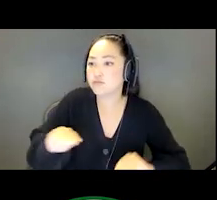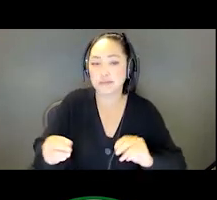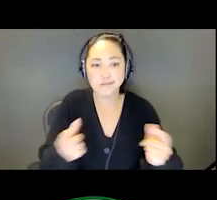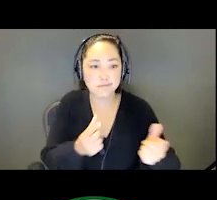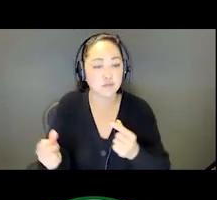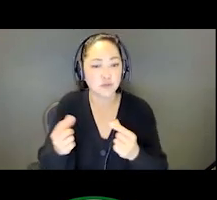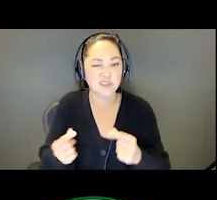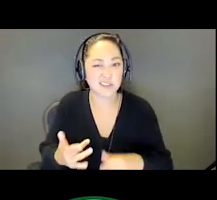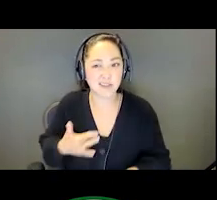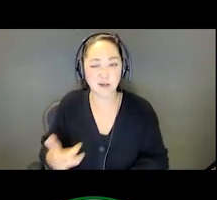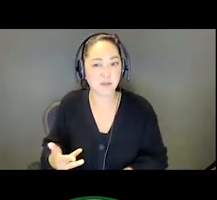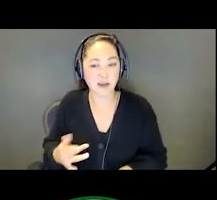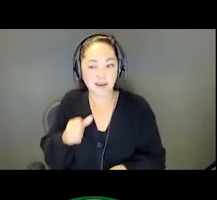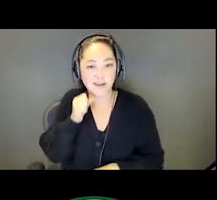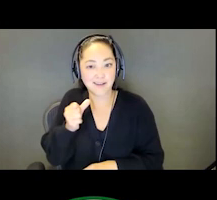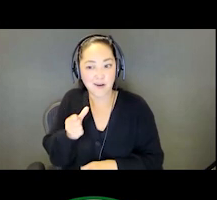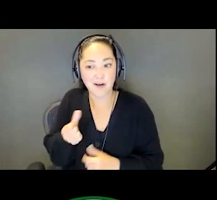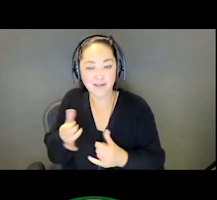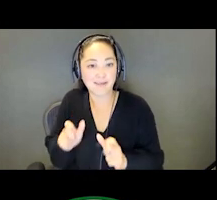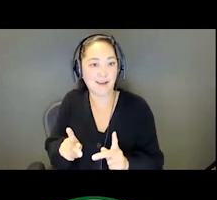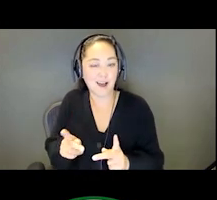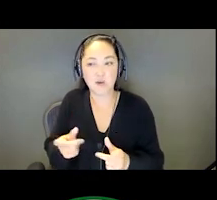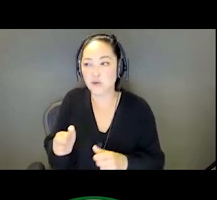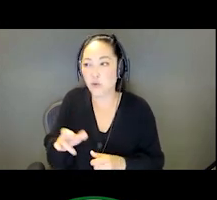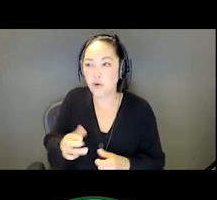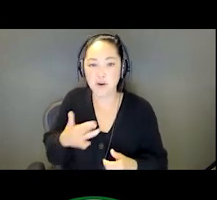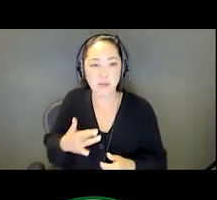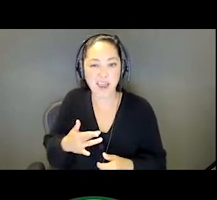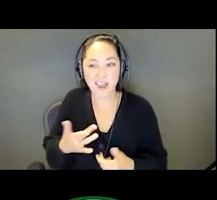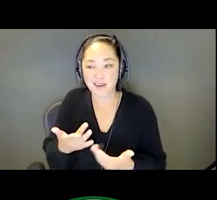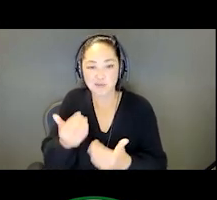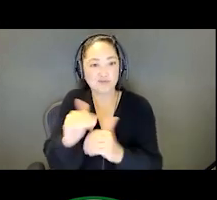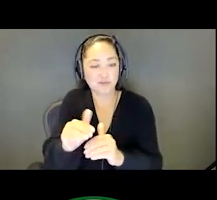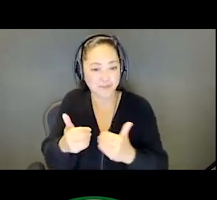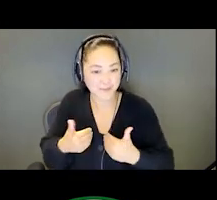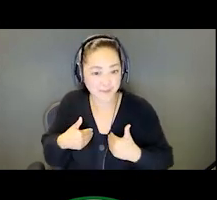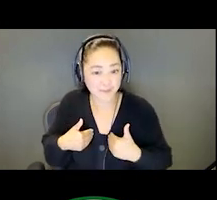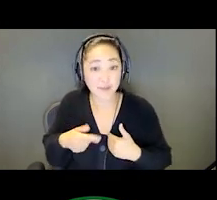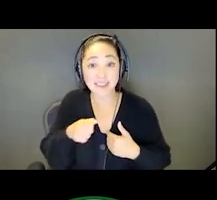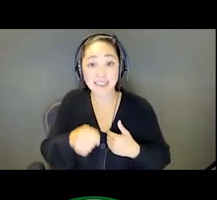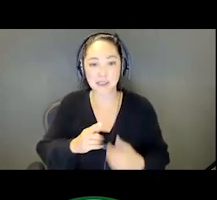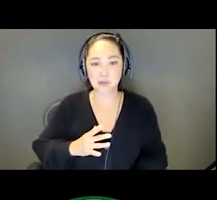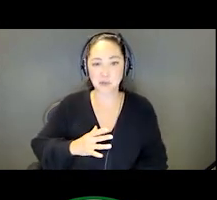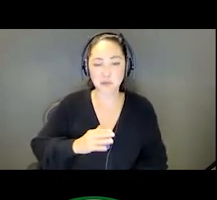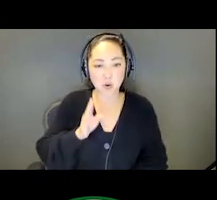With gutters. Limitations are minimized and the focus shifts to the thrilling experience the others have to offer.